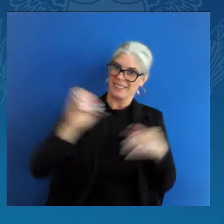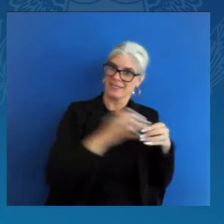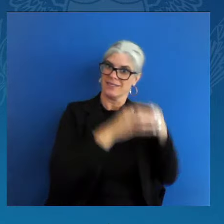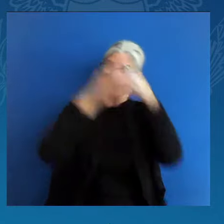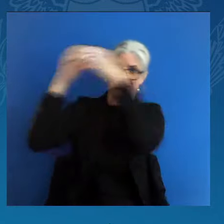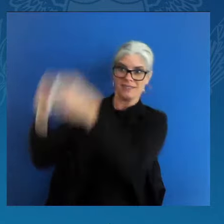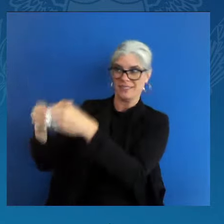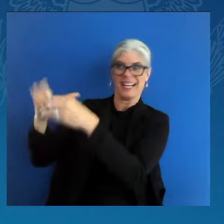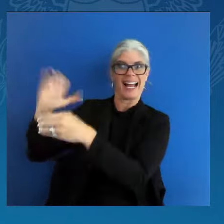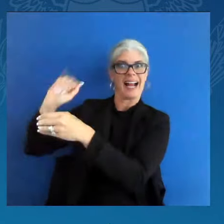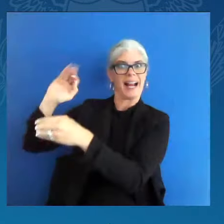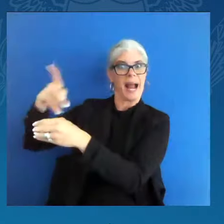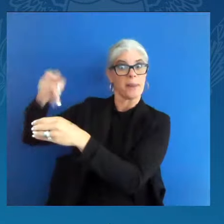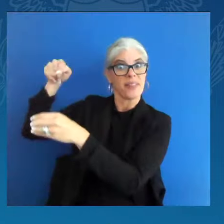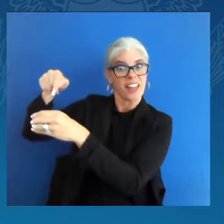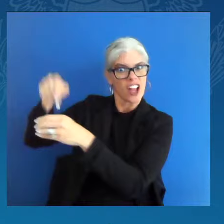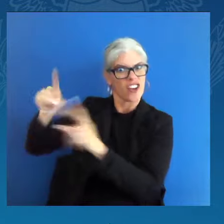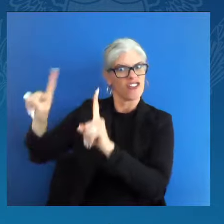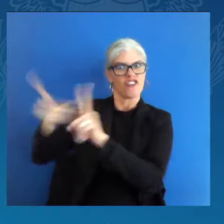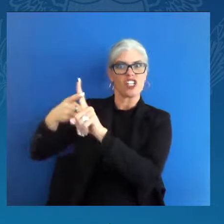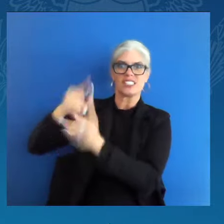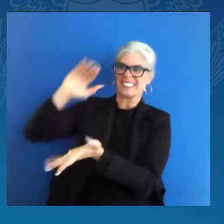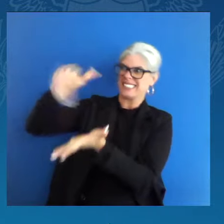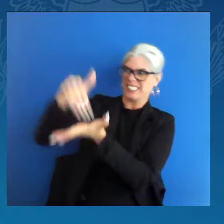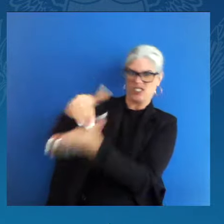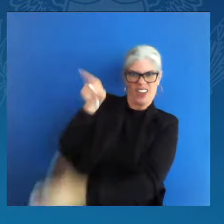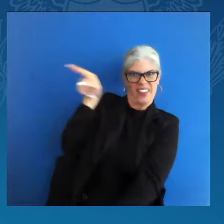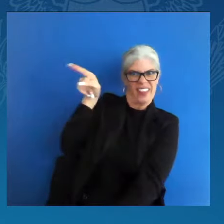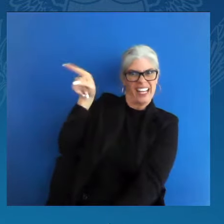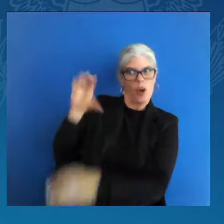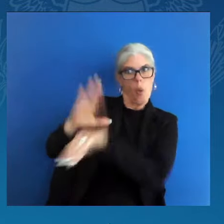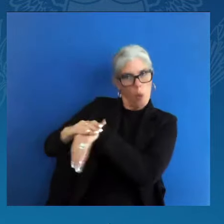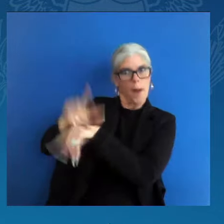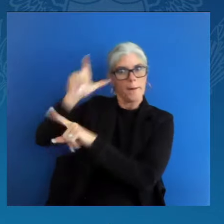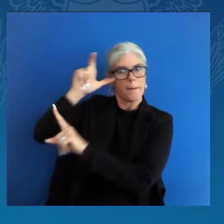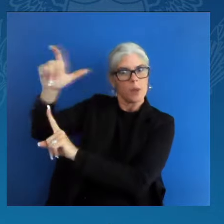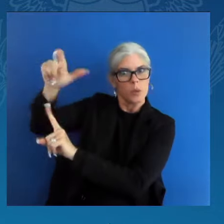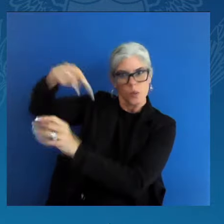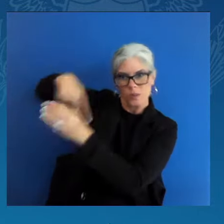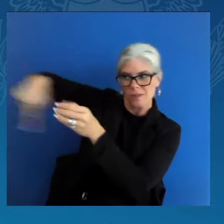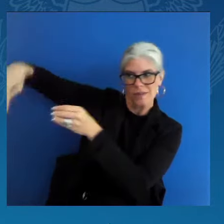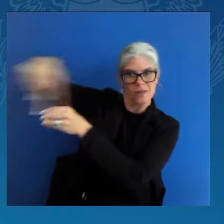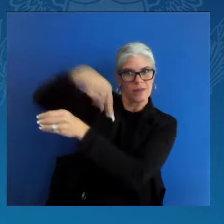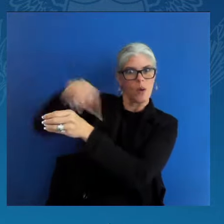For example, the service module that will help carry Artemis astronauts to the Moon